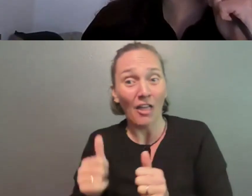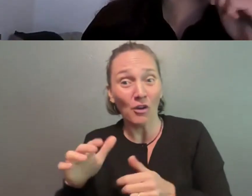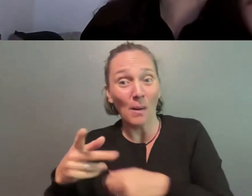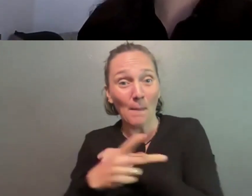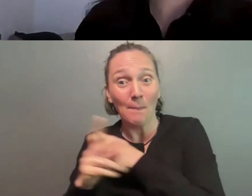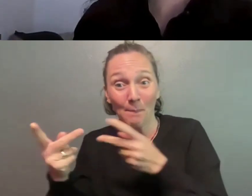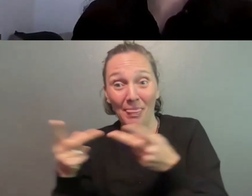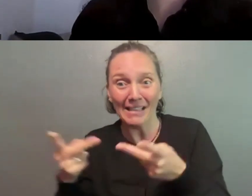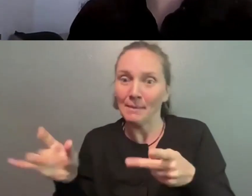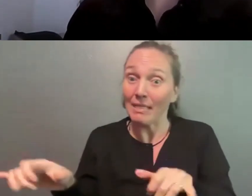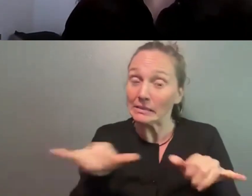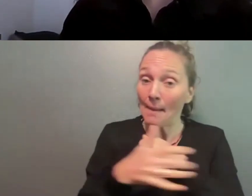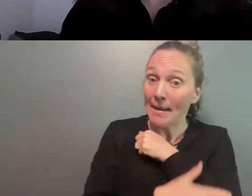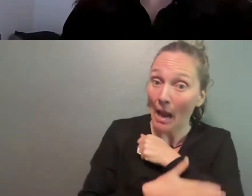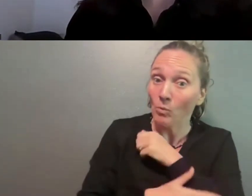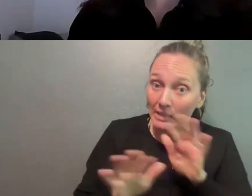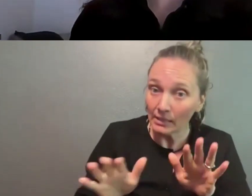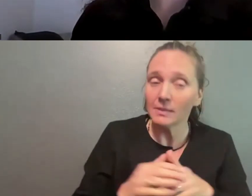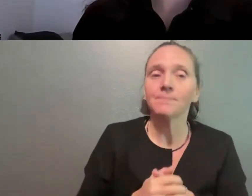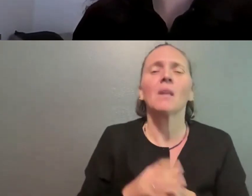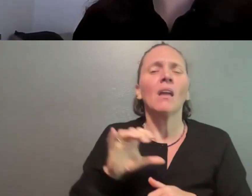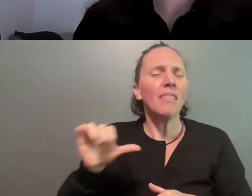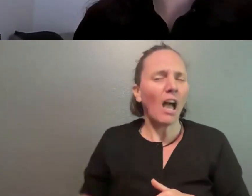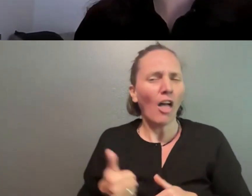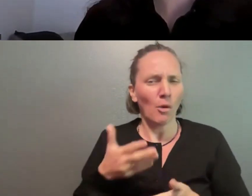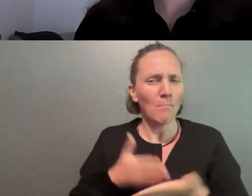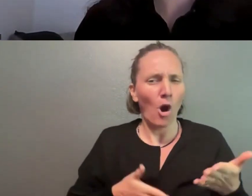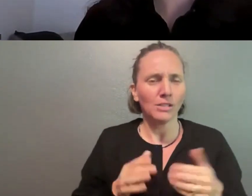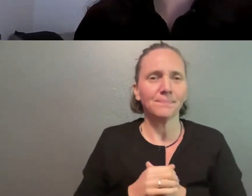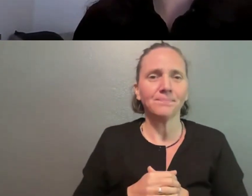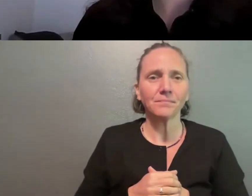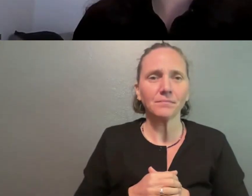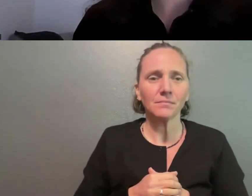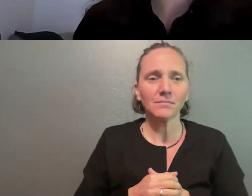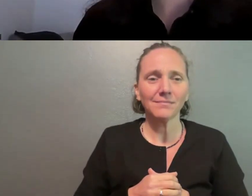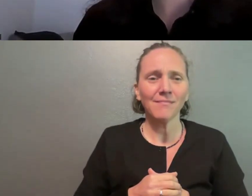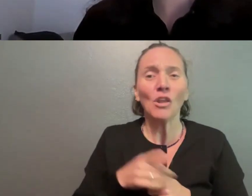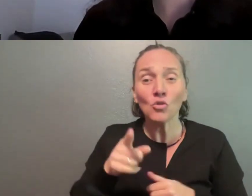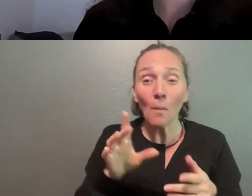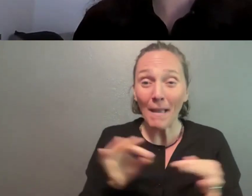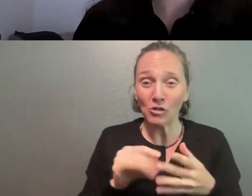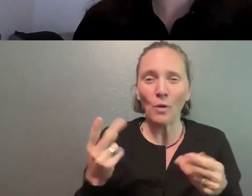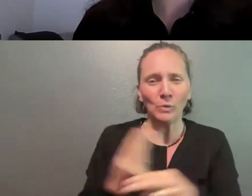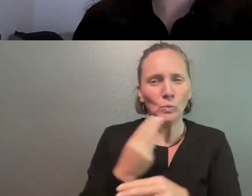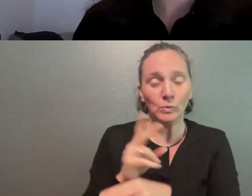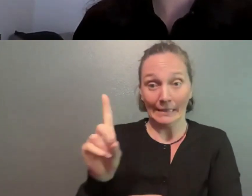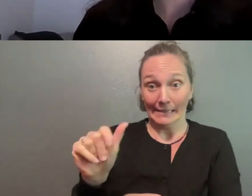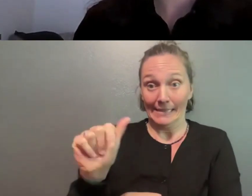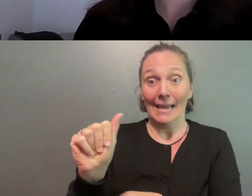And then the other component will be to start utilizing data, like you said, to recognize and collect household income.